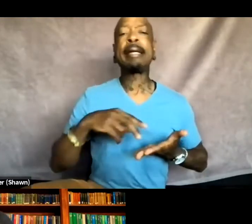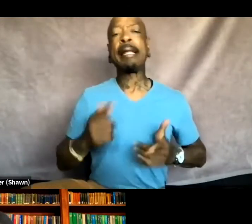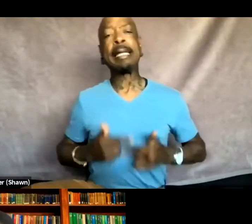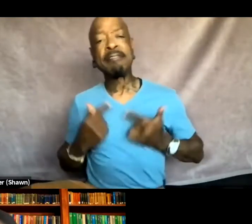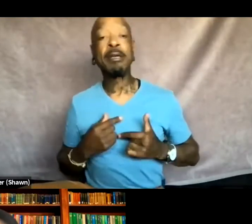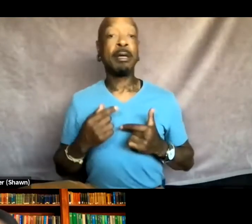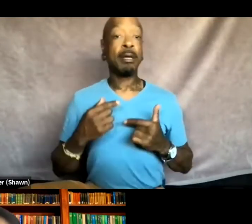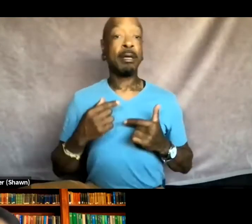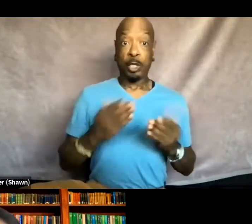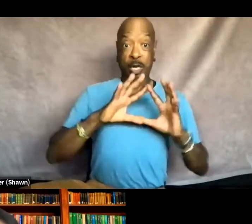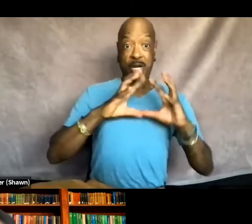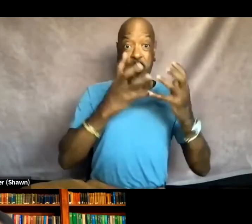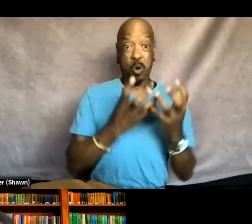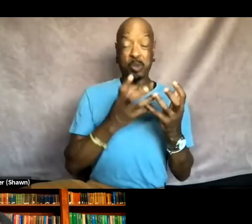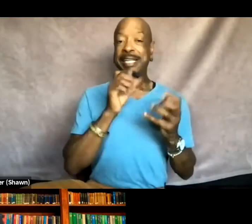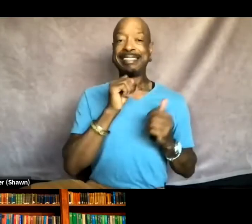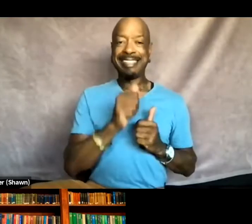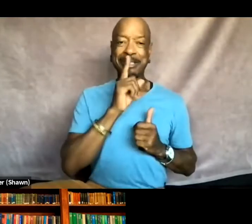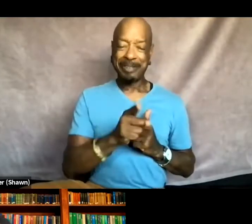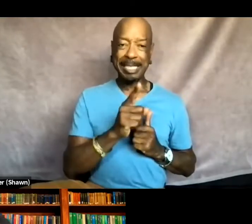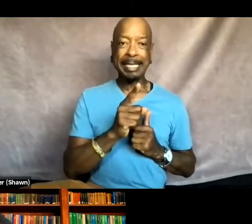that doesn't necessarily care or.